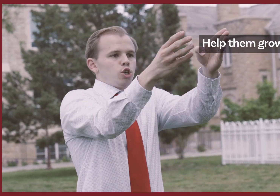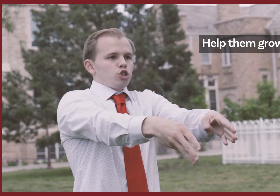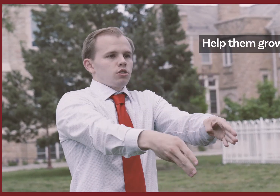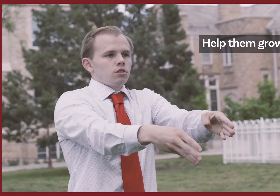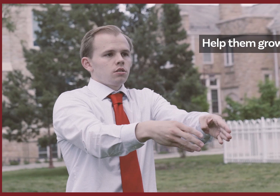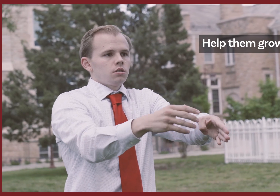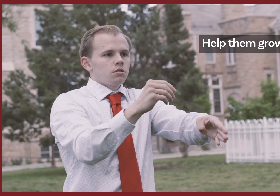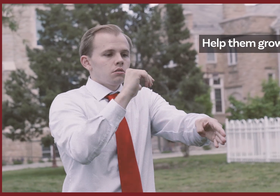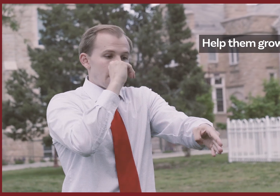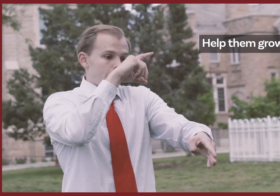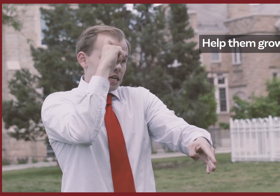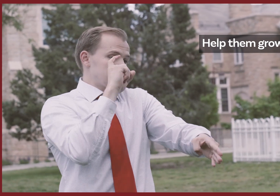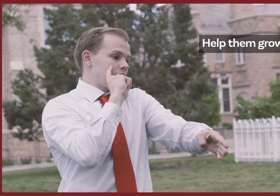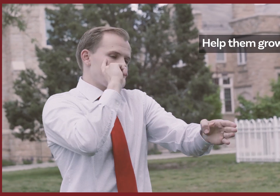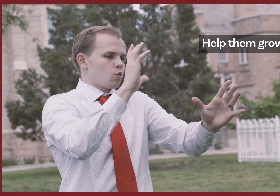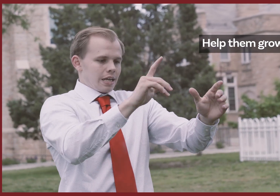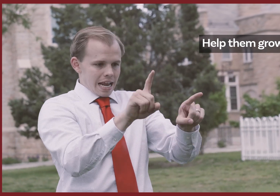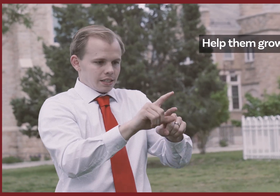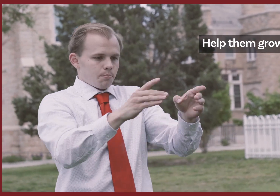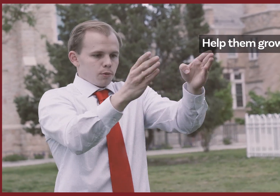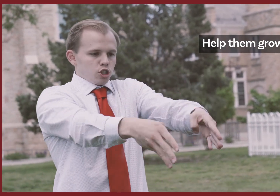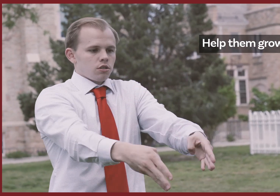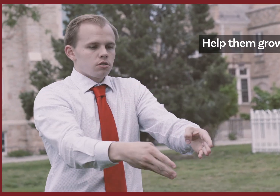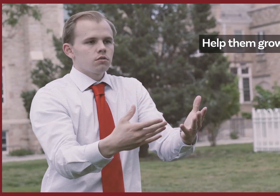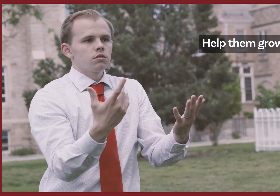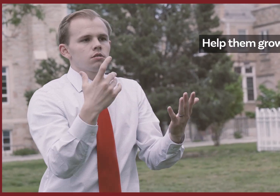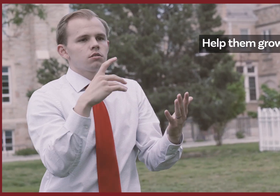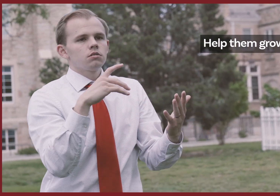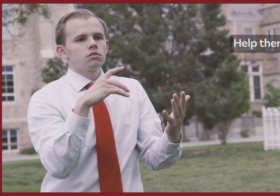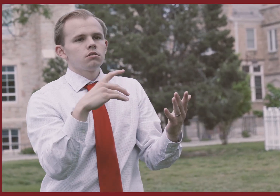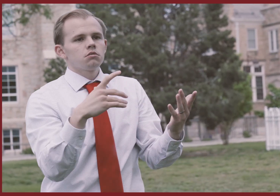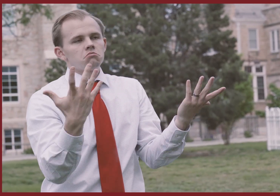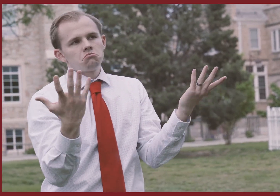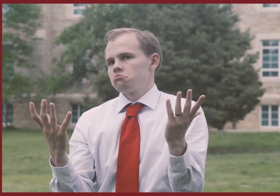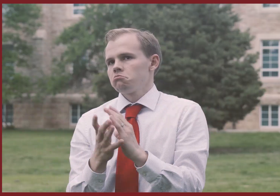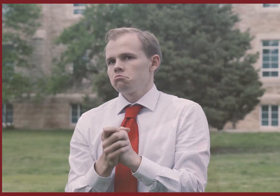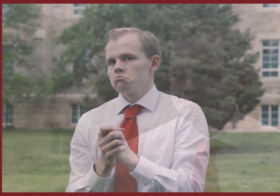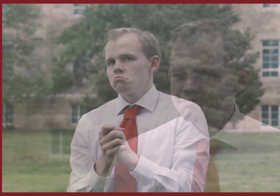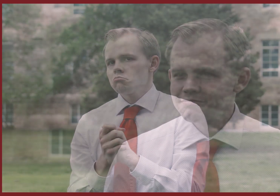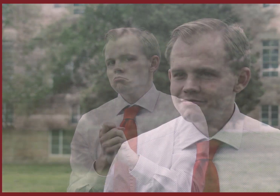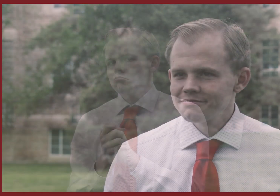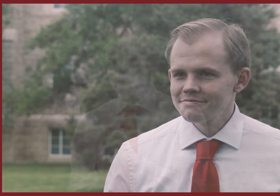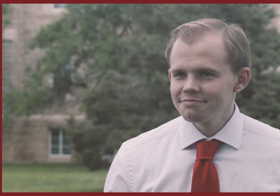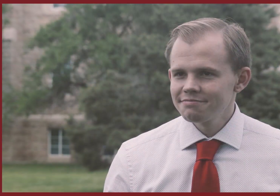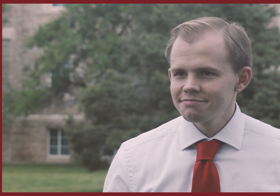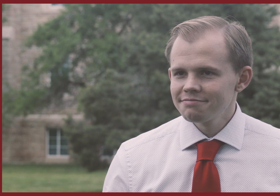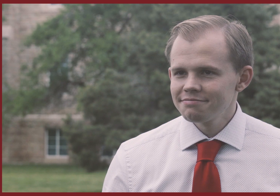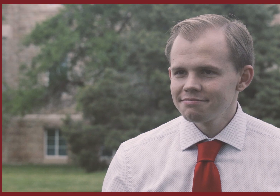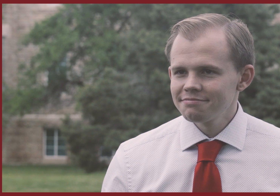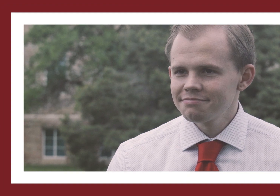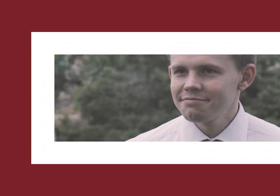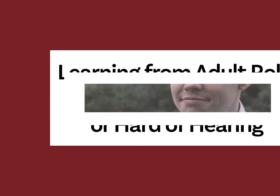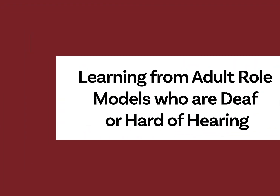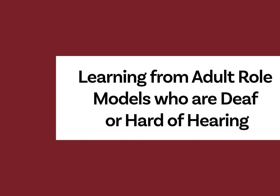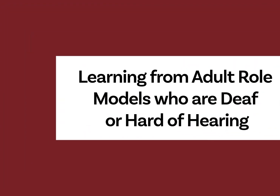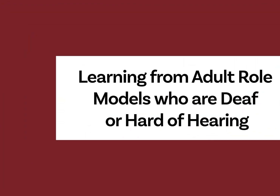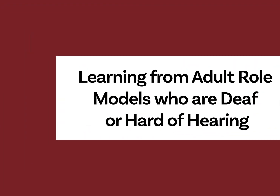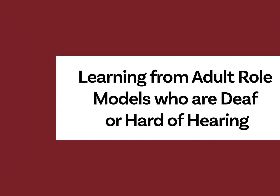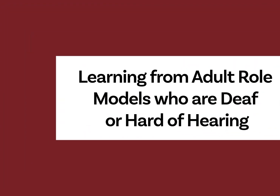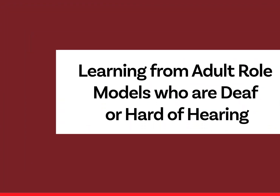regardless of being Deaf, as a person. (audio description)